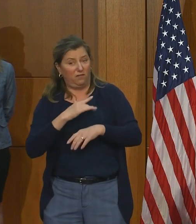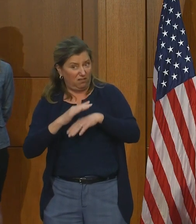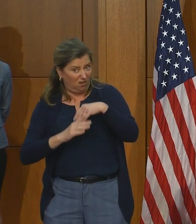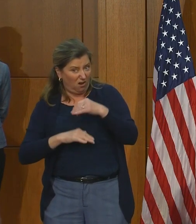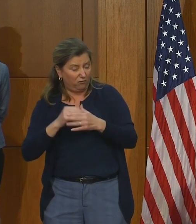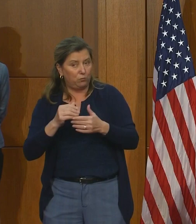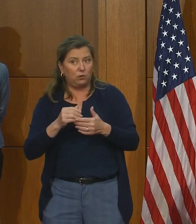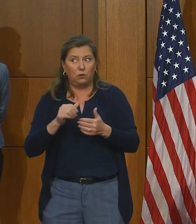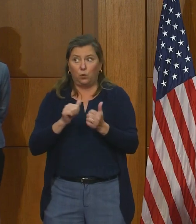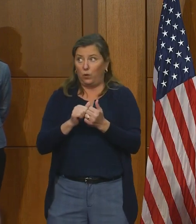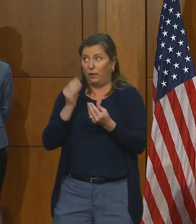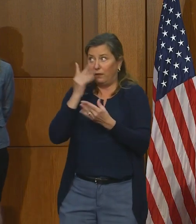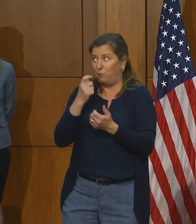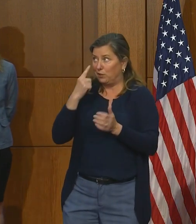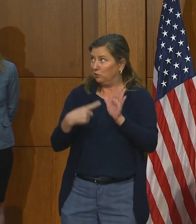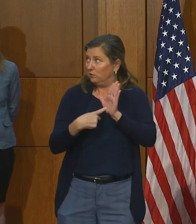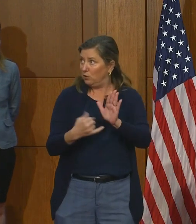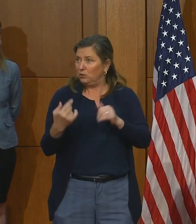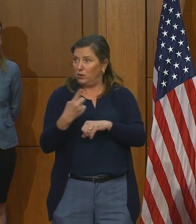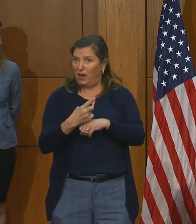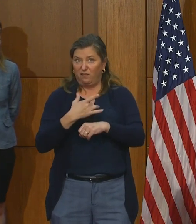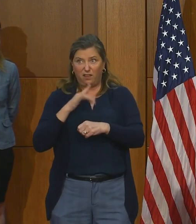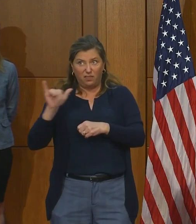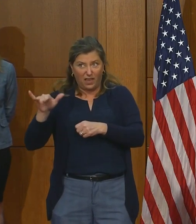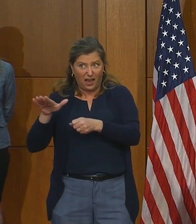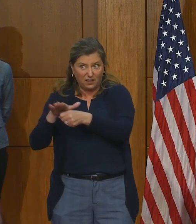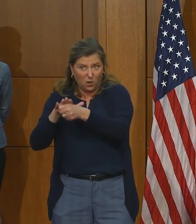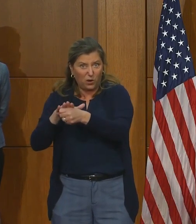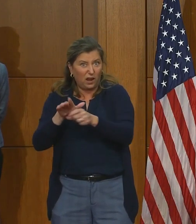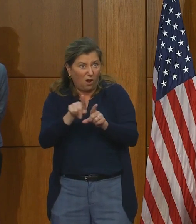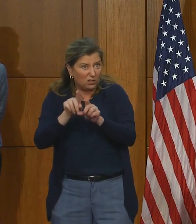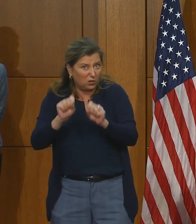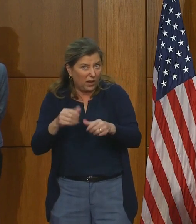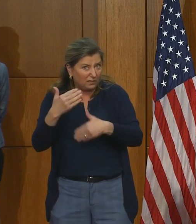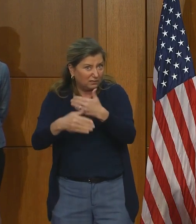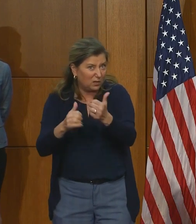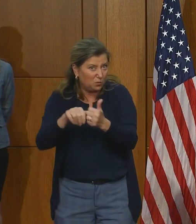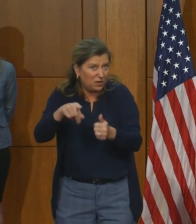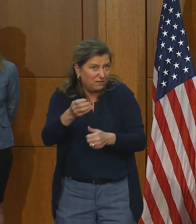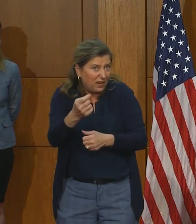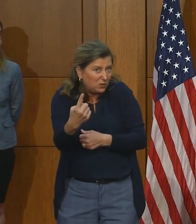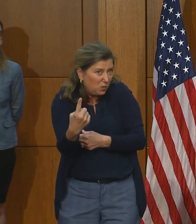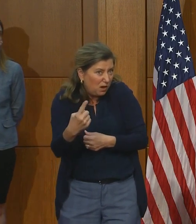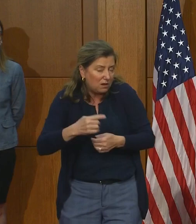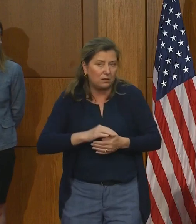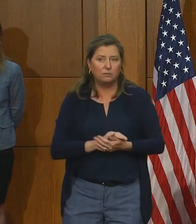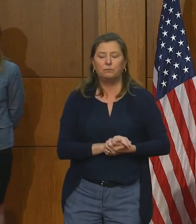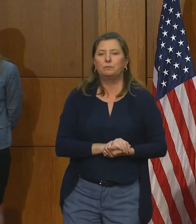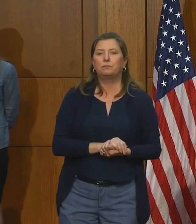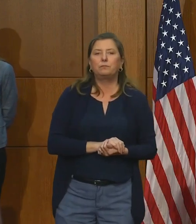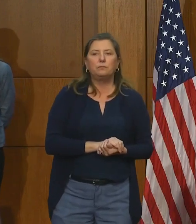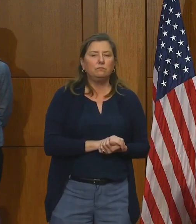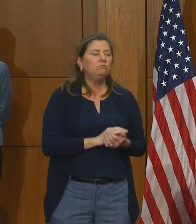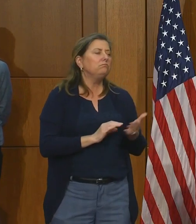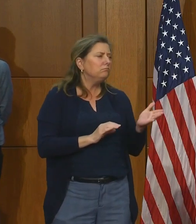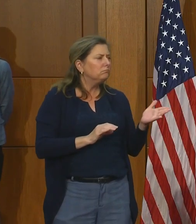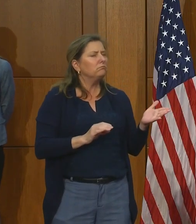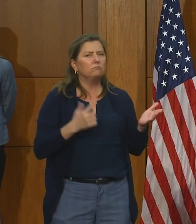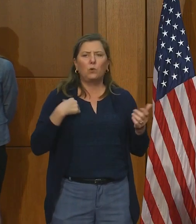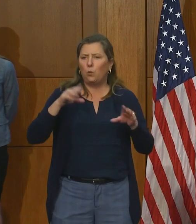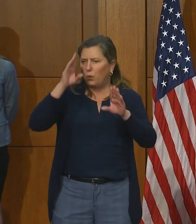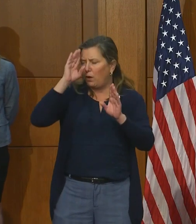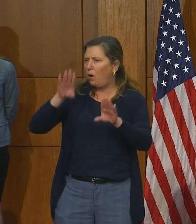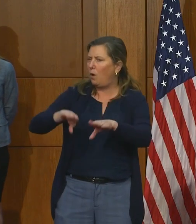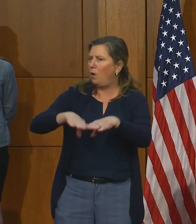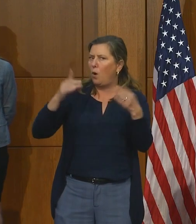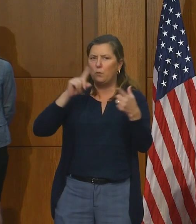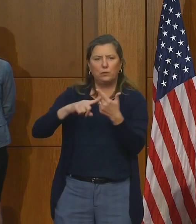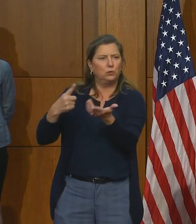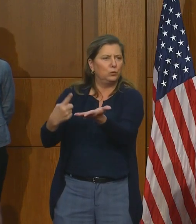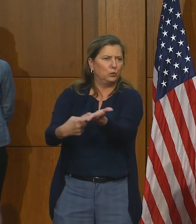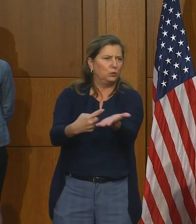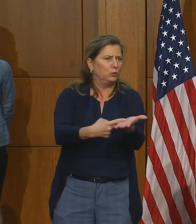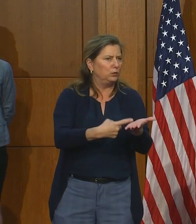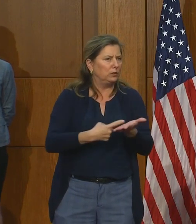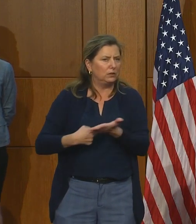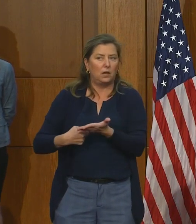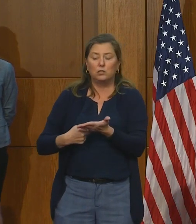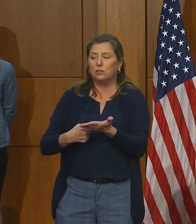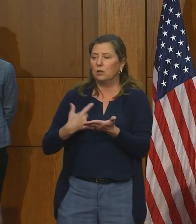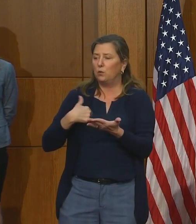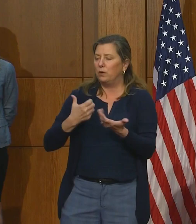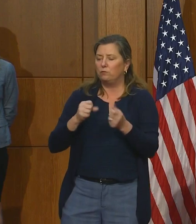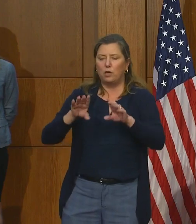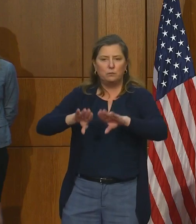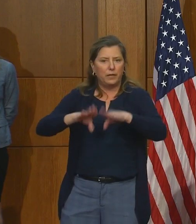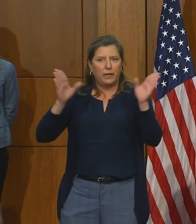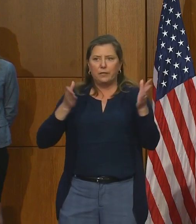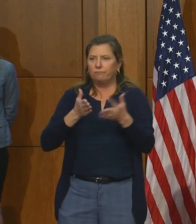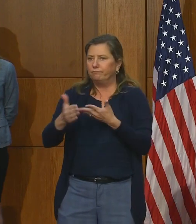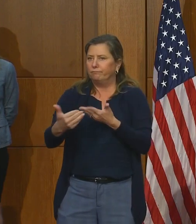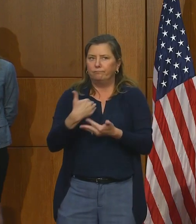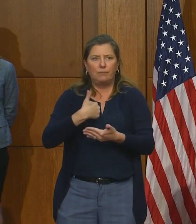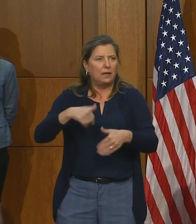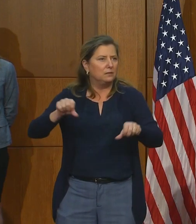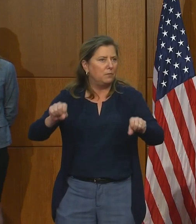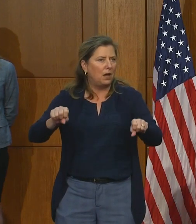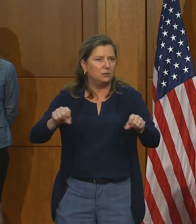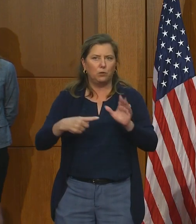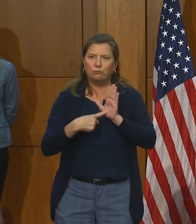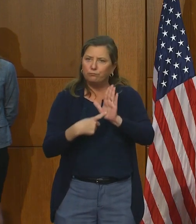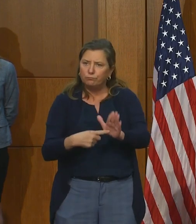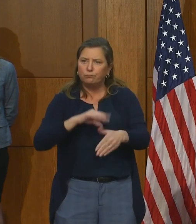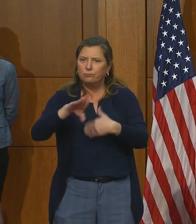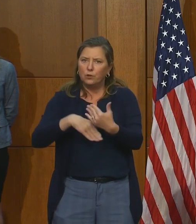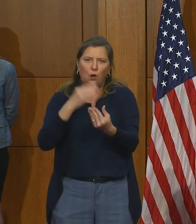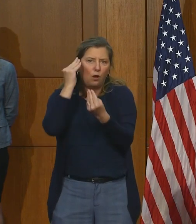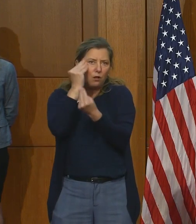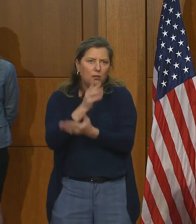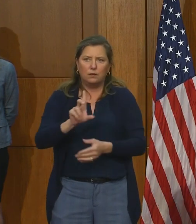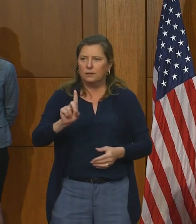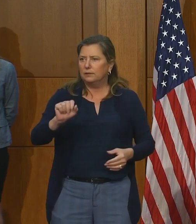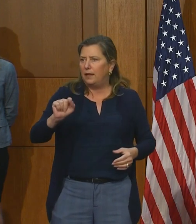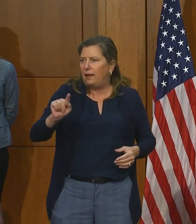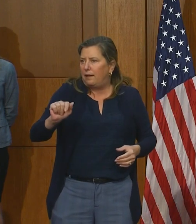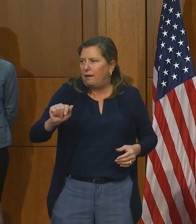ALSO. WE HAVE BEEN AS